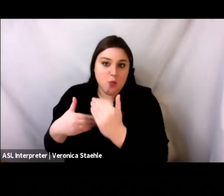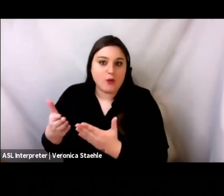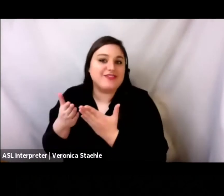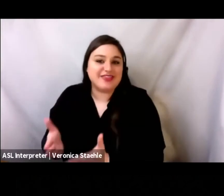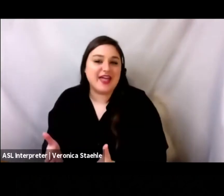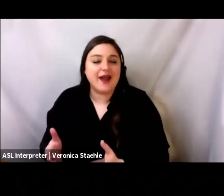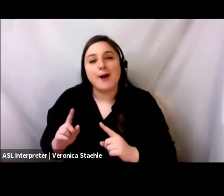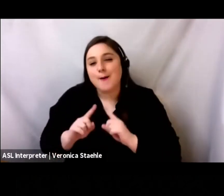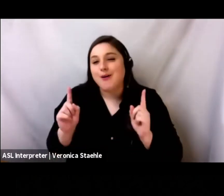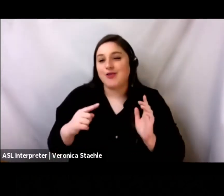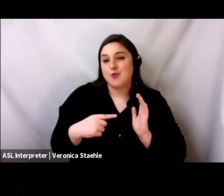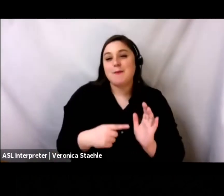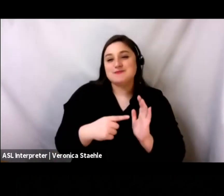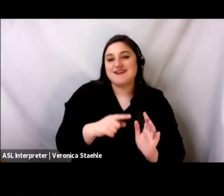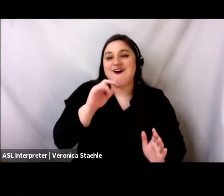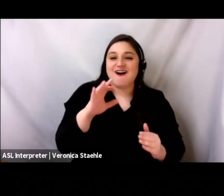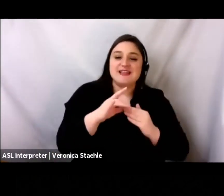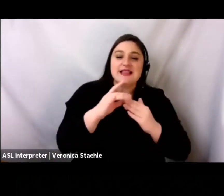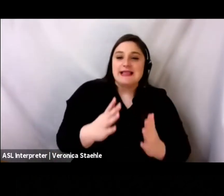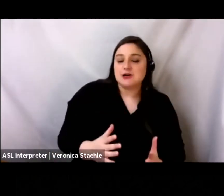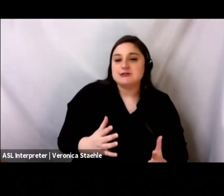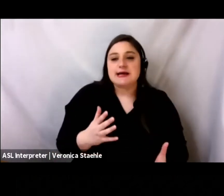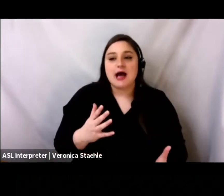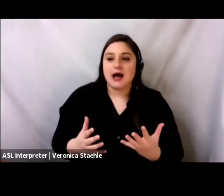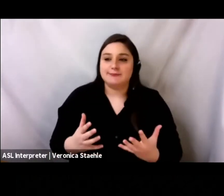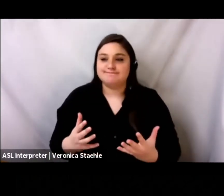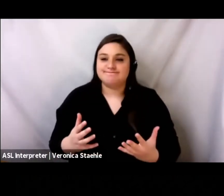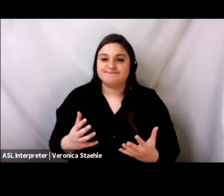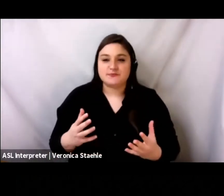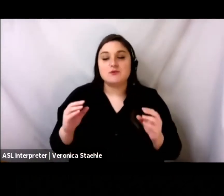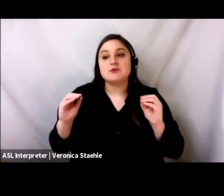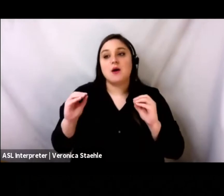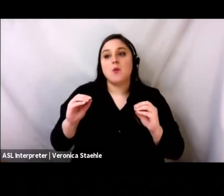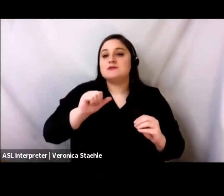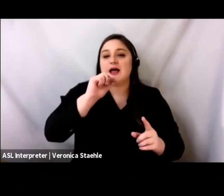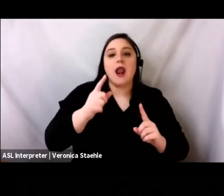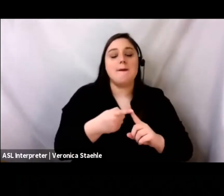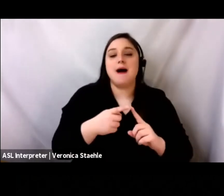part of the growth strategies I think really were prioritizing equity and access and I was